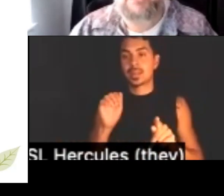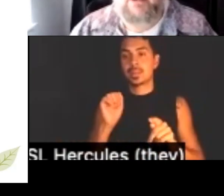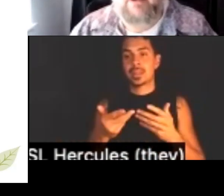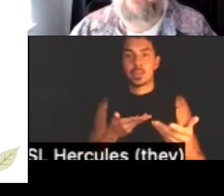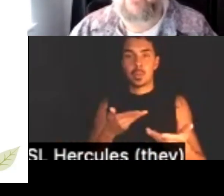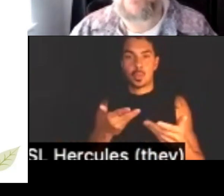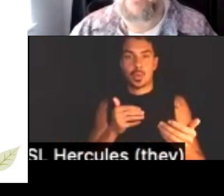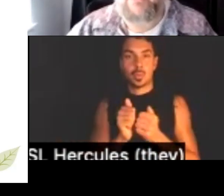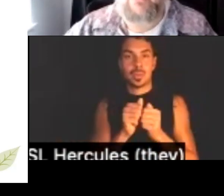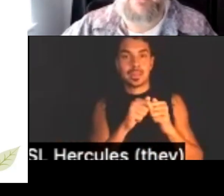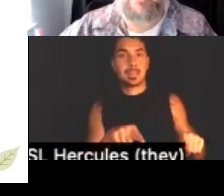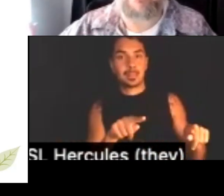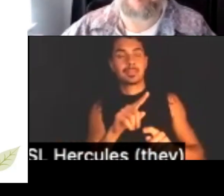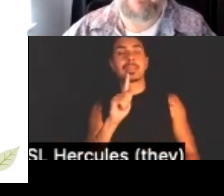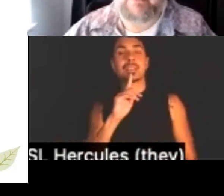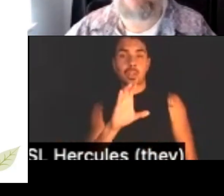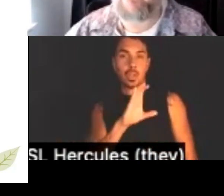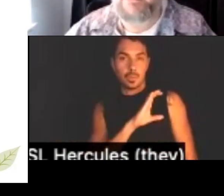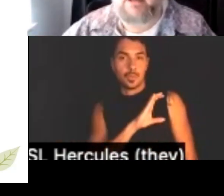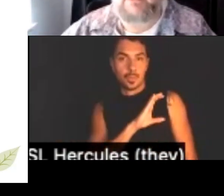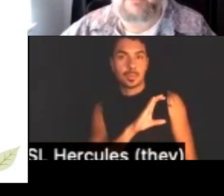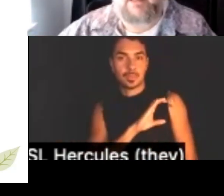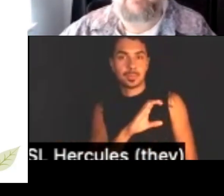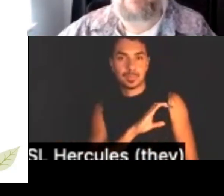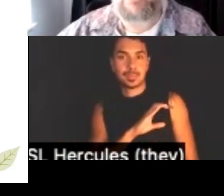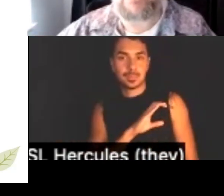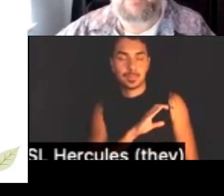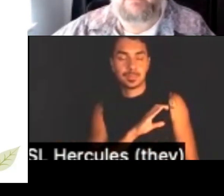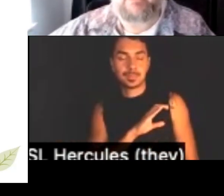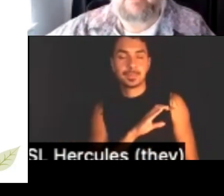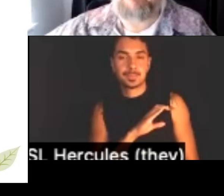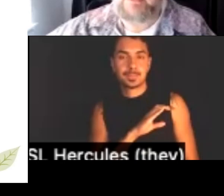is law enforcement who may involuntarily take that person